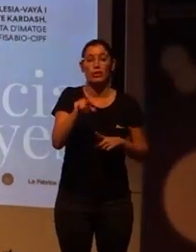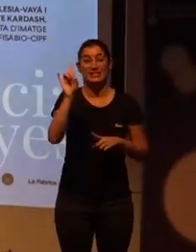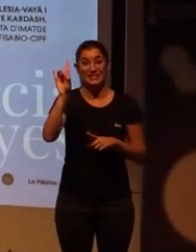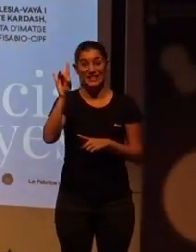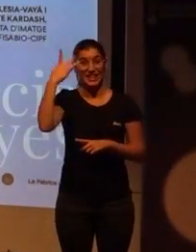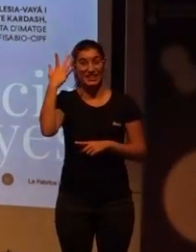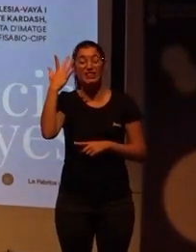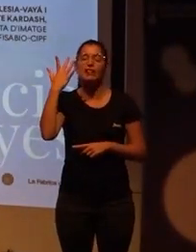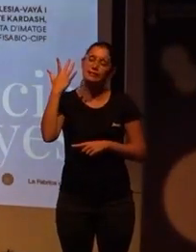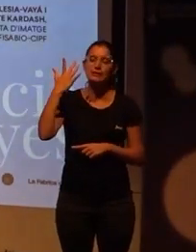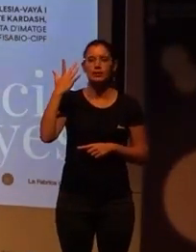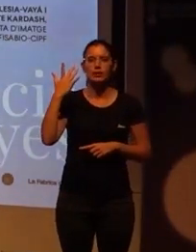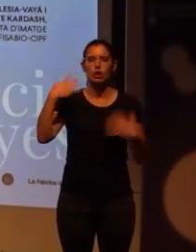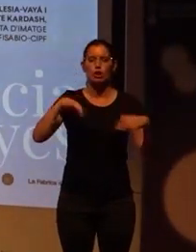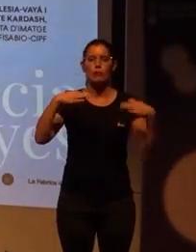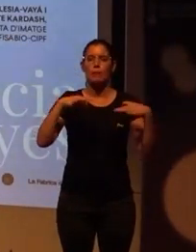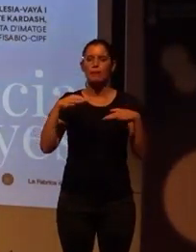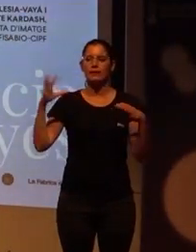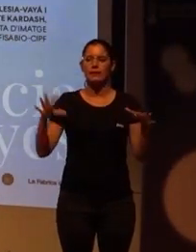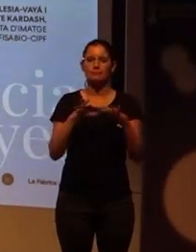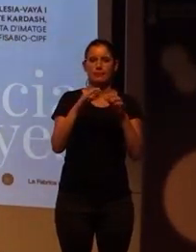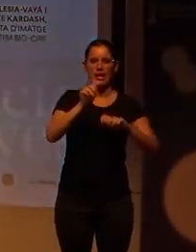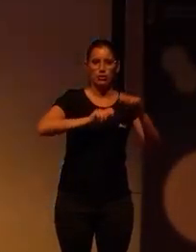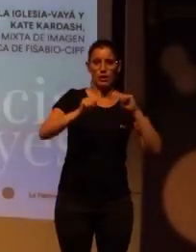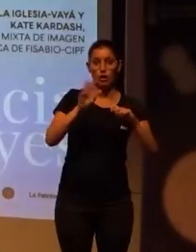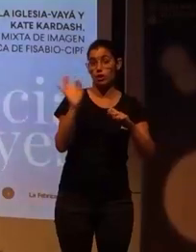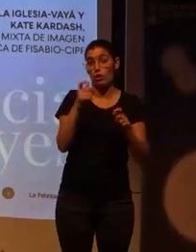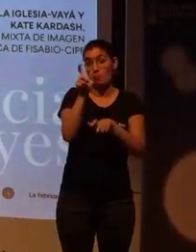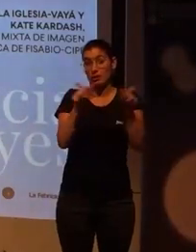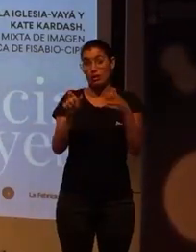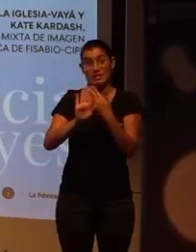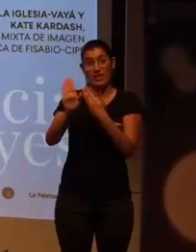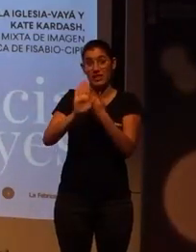is that there are associations or people, neighbours, who directly take